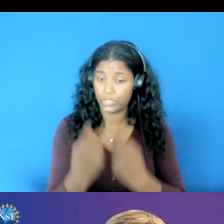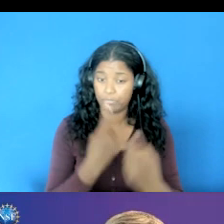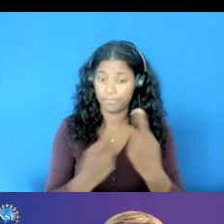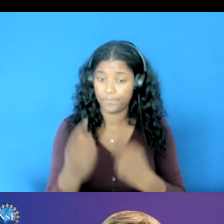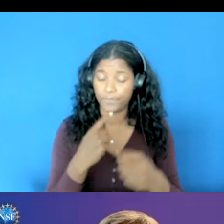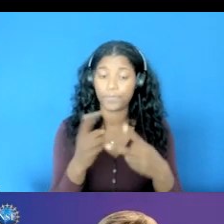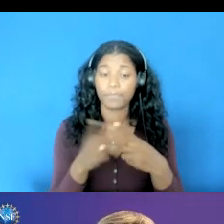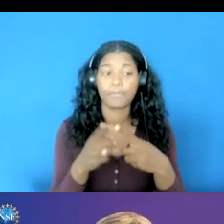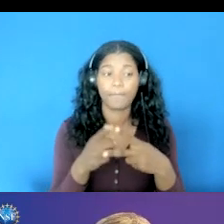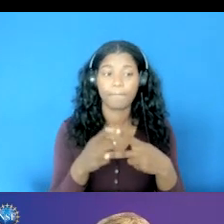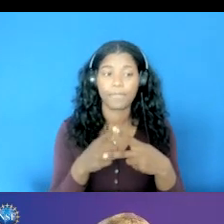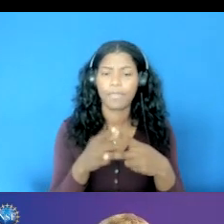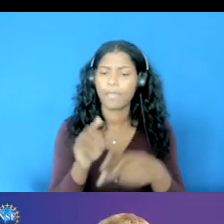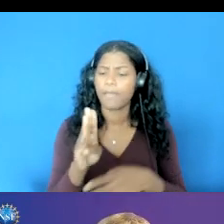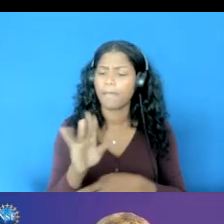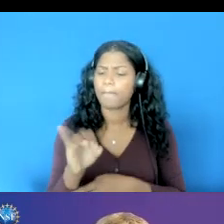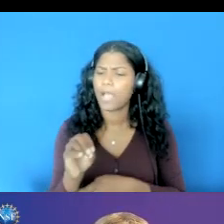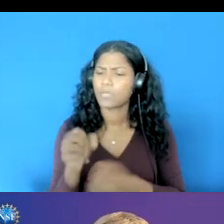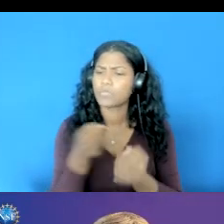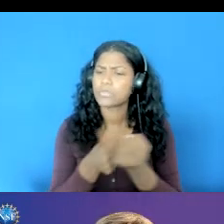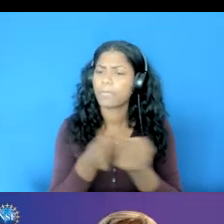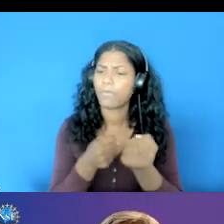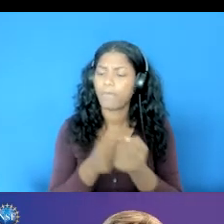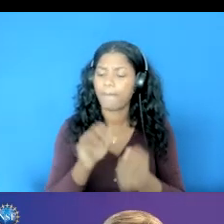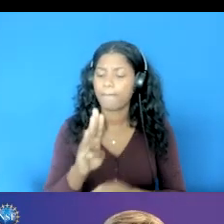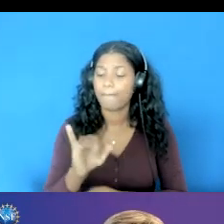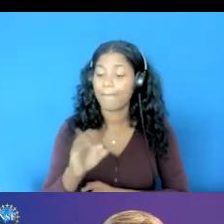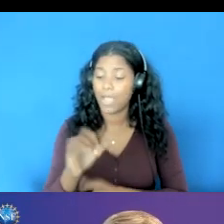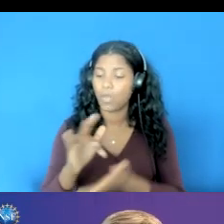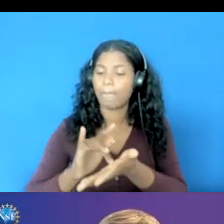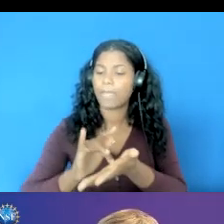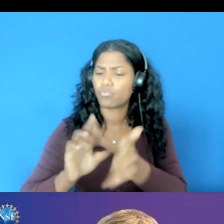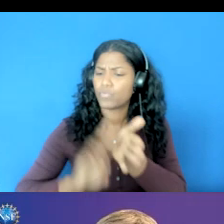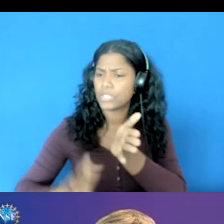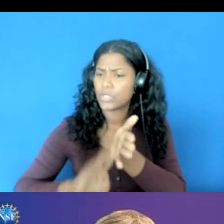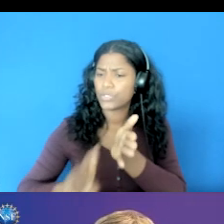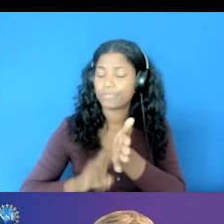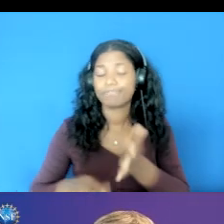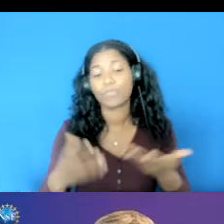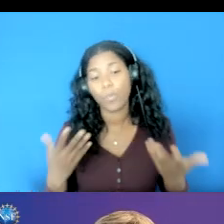The first one is does BIO support biomedical research? Well, according to the NSF proposal and awards policies